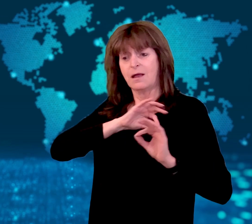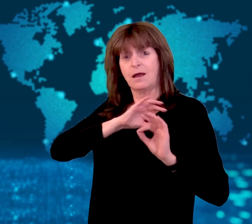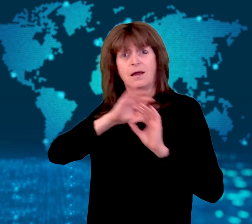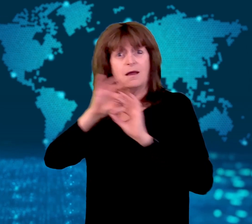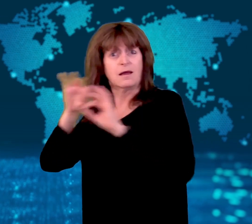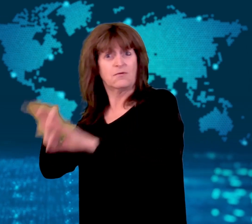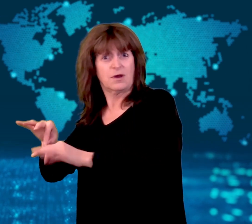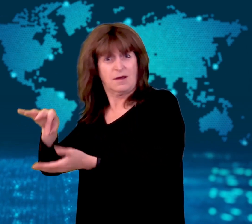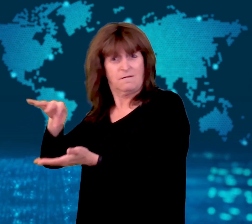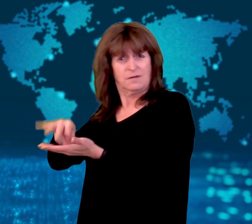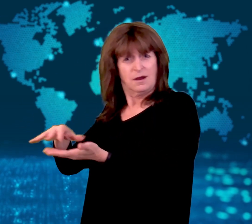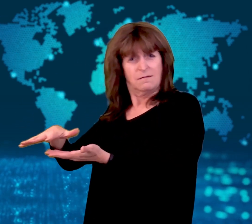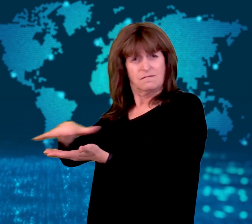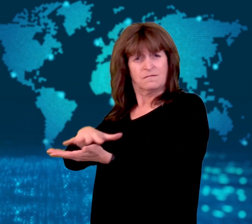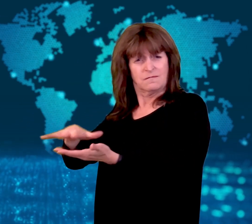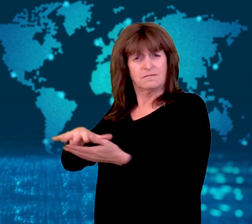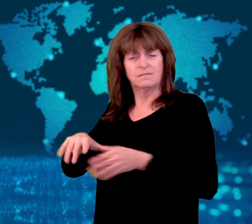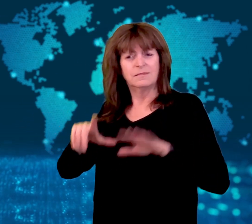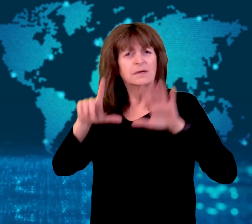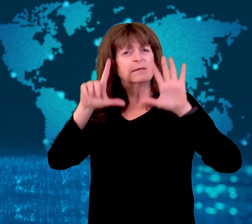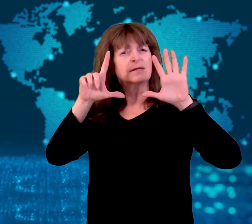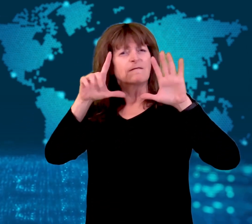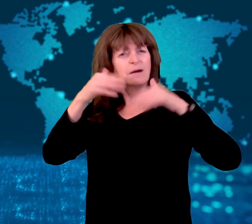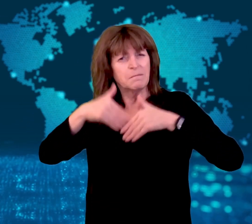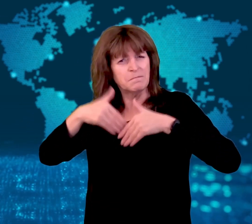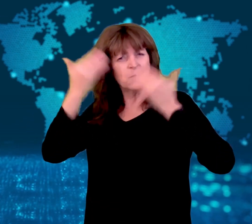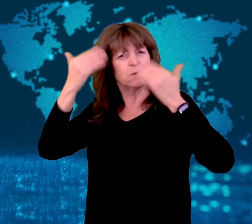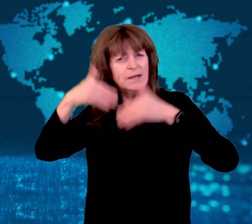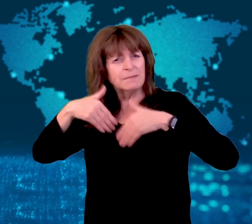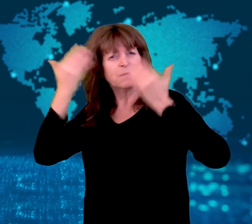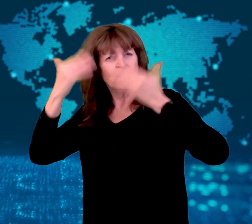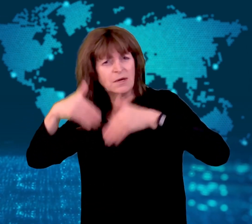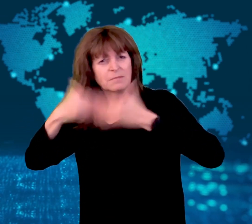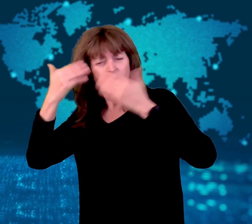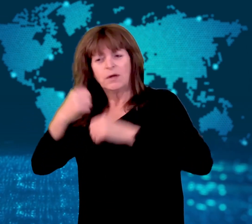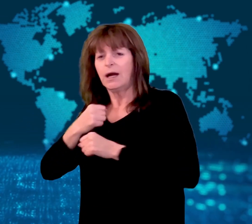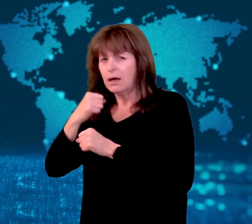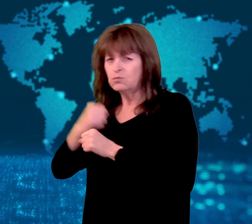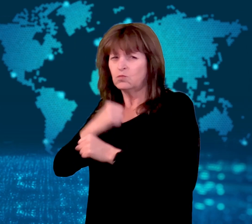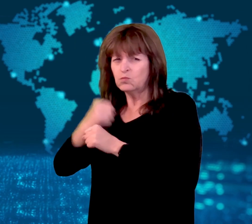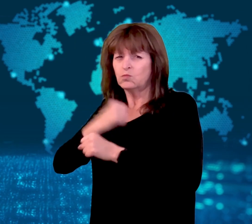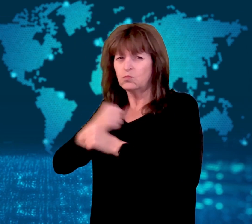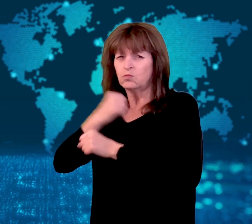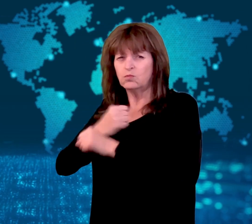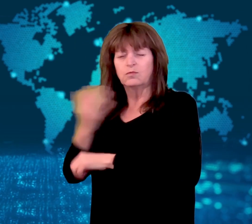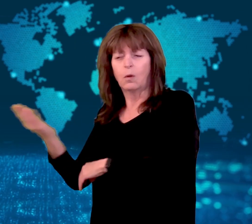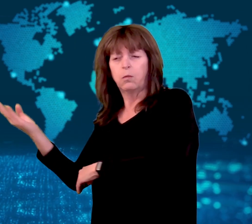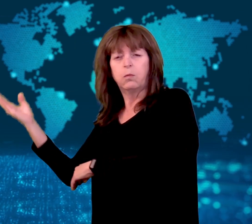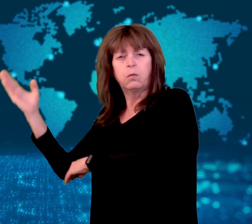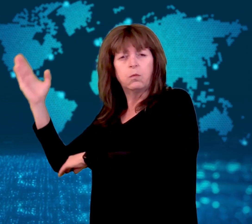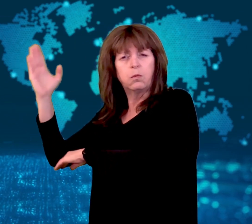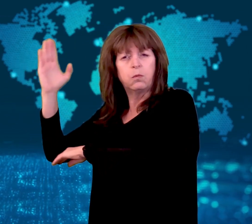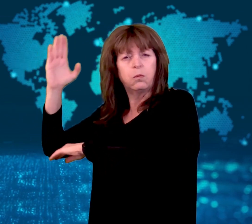They arrived at the site at around 7 each morning